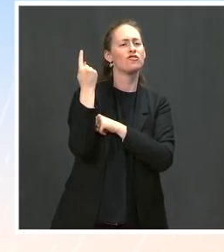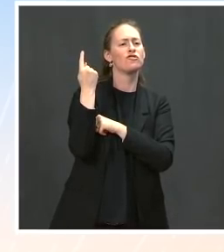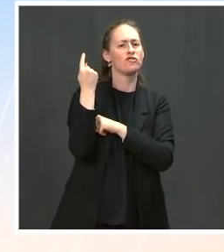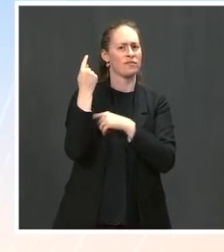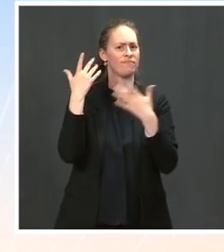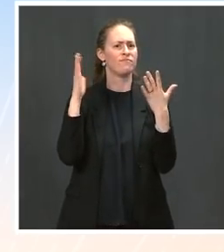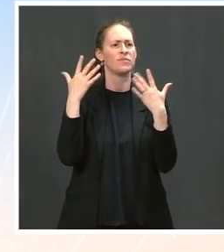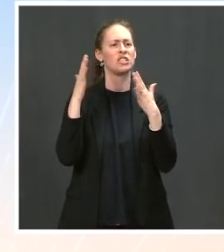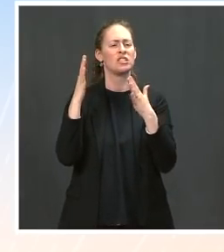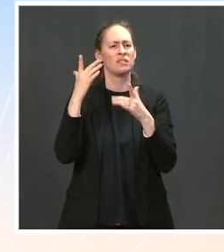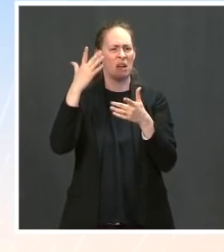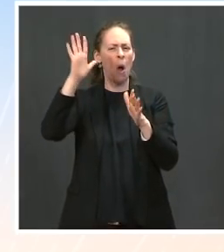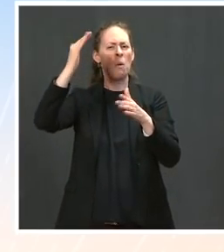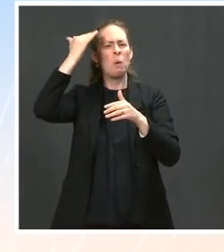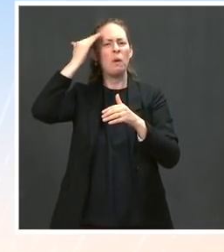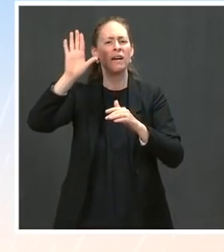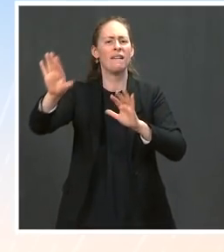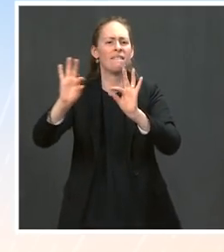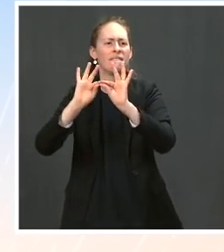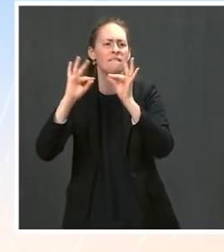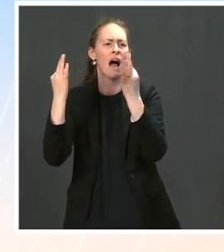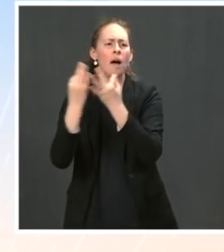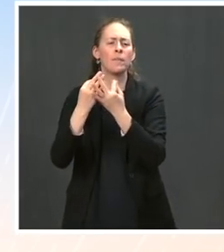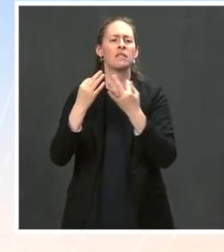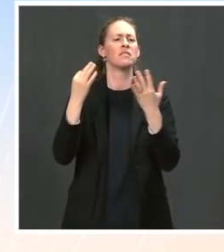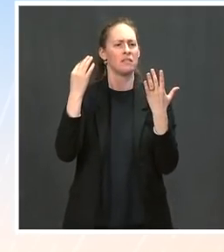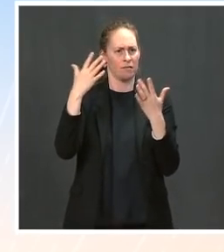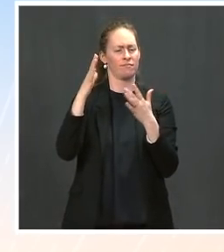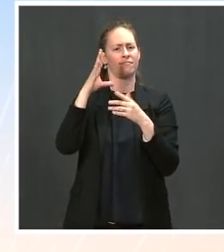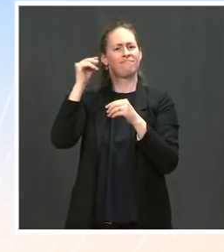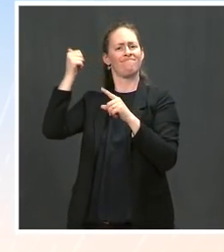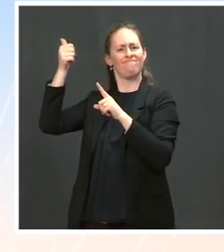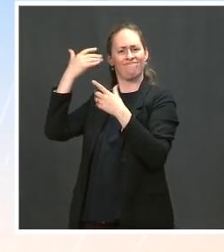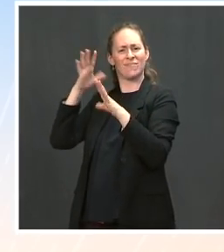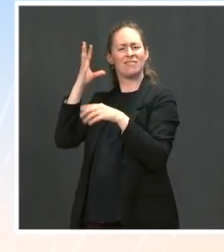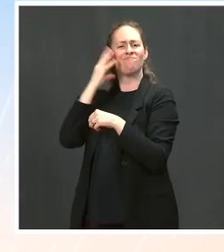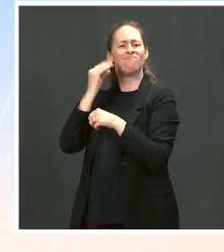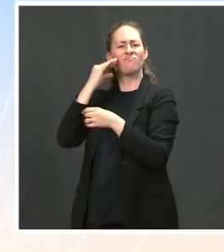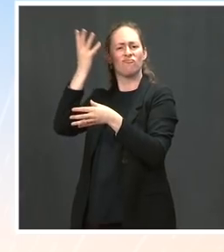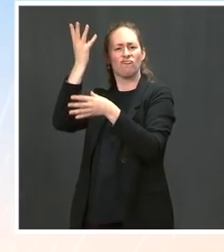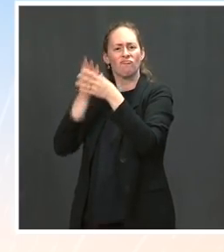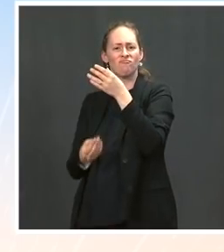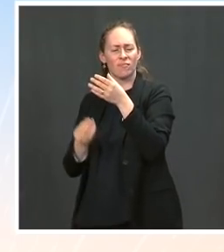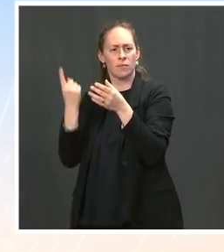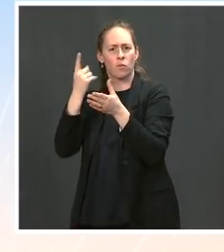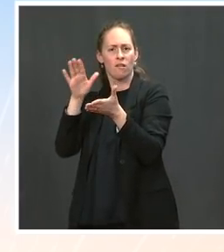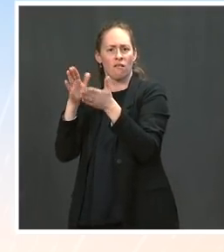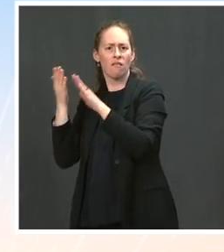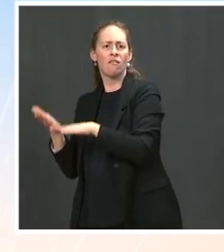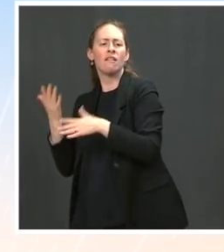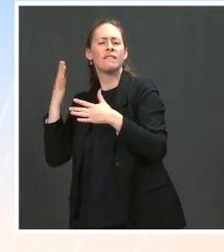and he is somebody who has been through a trauma and lost, himself. And so, if you put all the politics aside